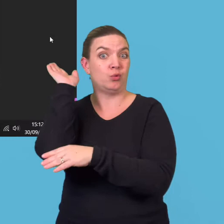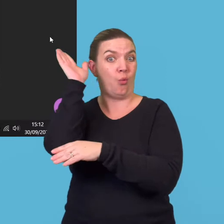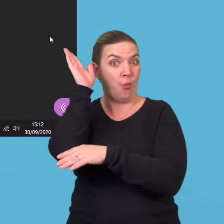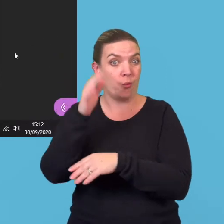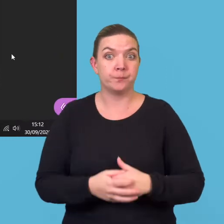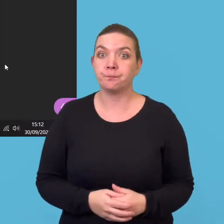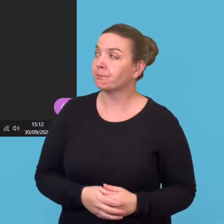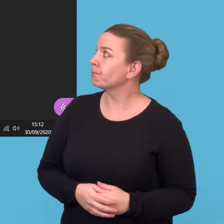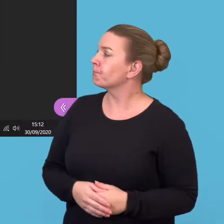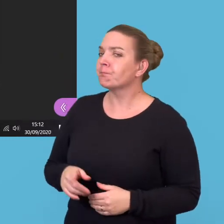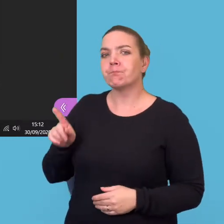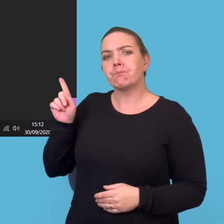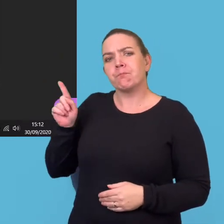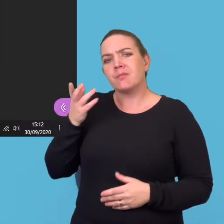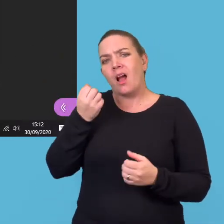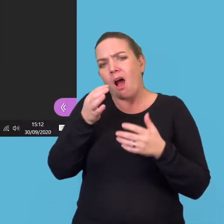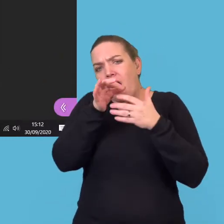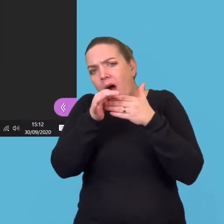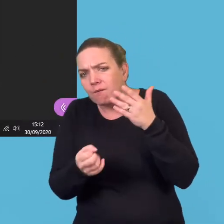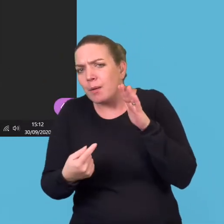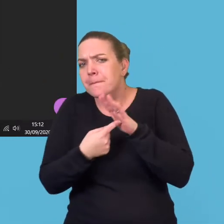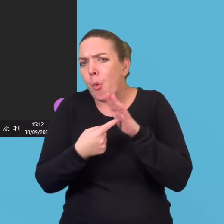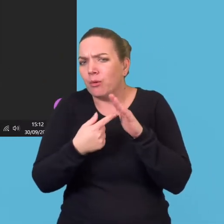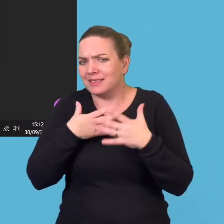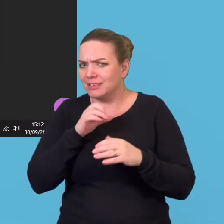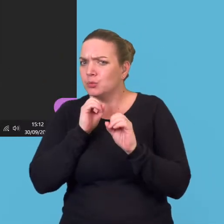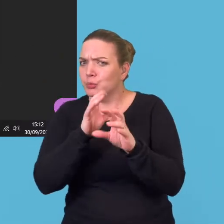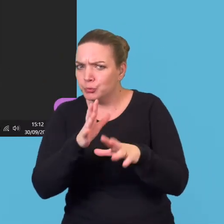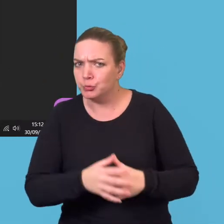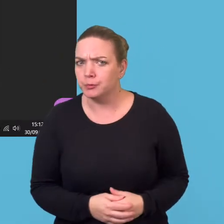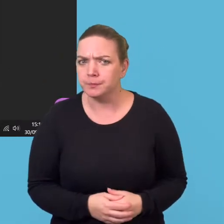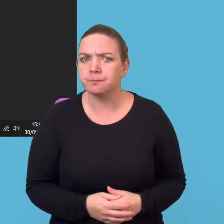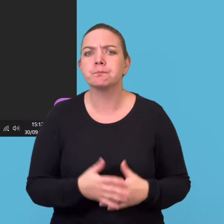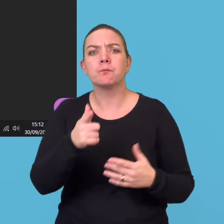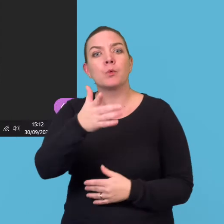To know about when it comes to Blackboard Collaborate. First is, that if you want to enable your microphone to